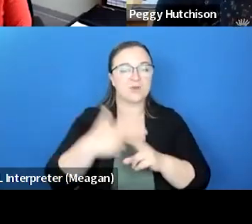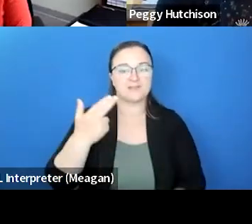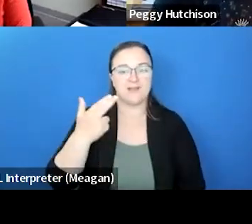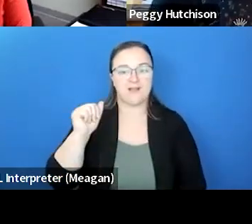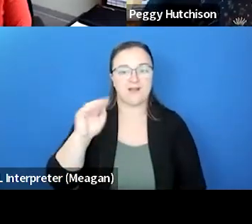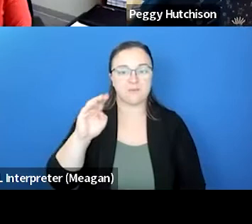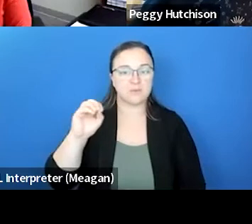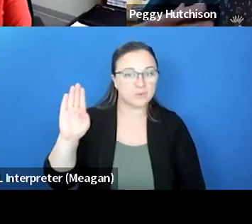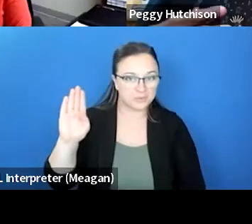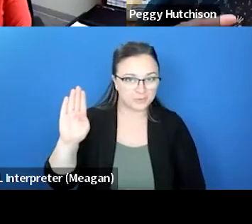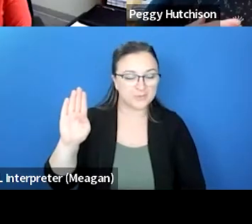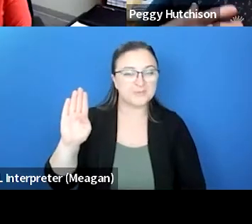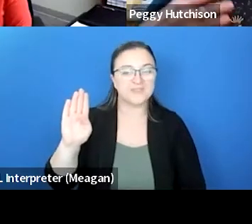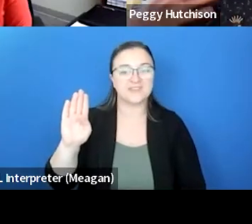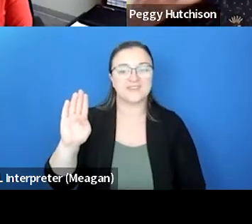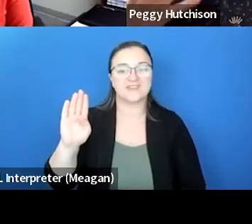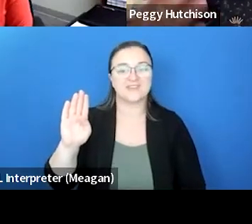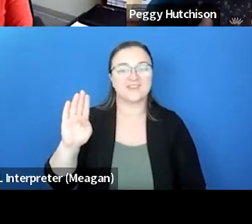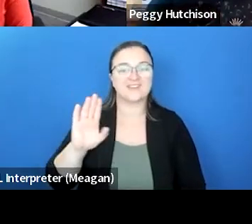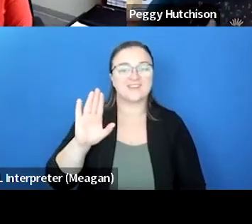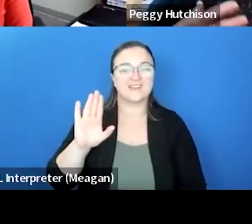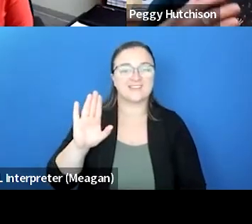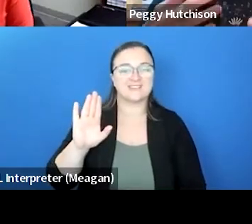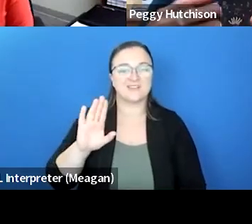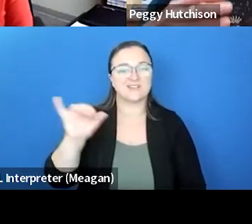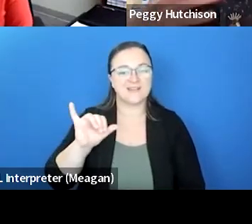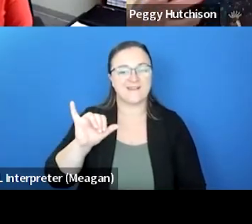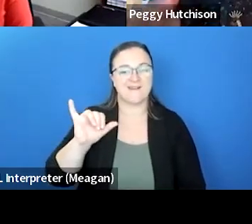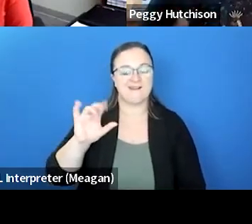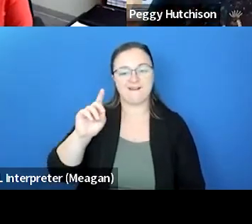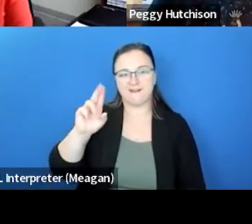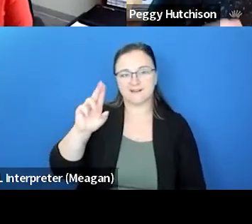haboobs are these dust storms and they start very small and